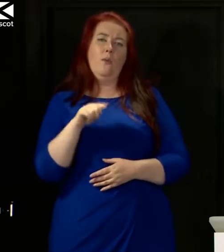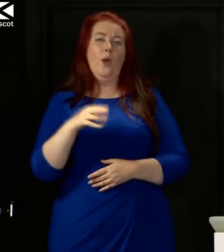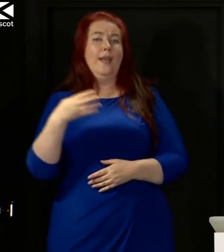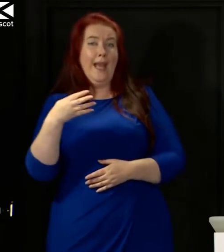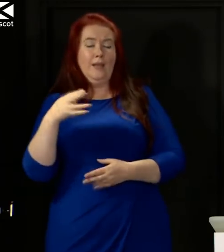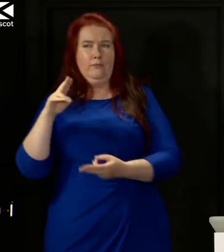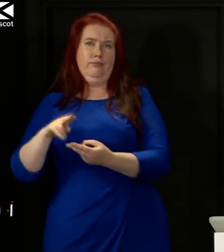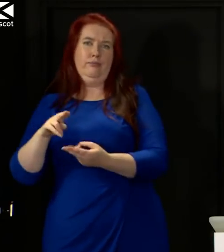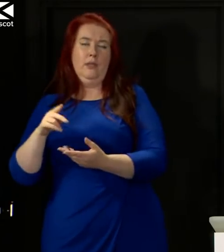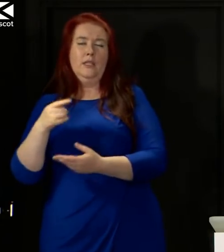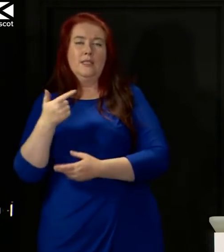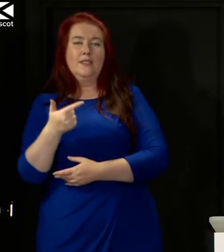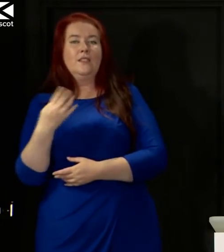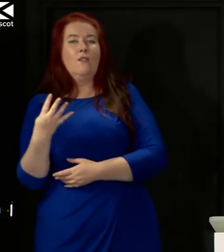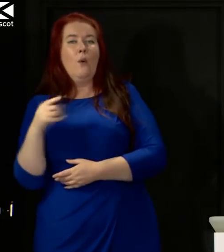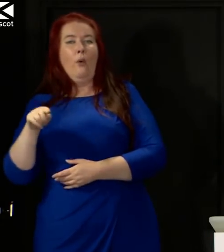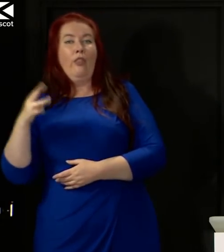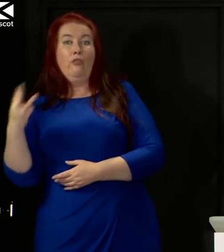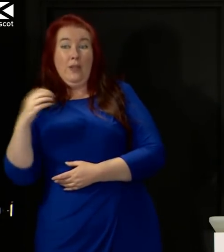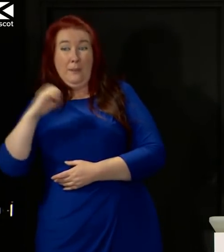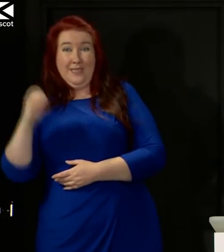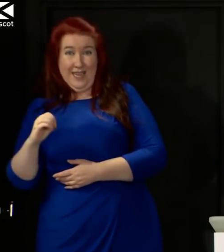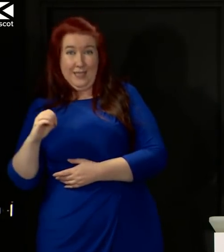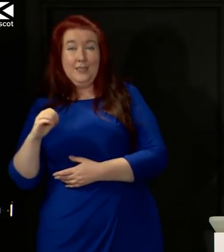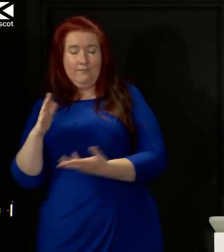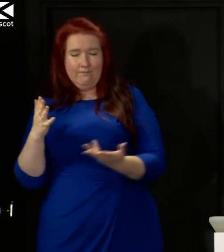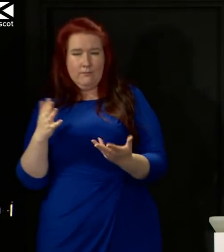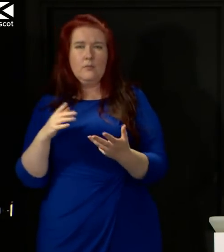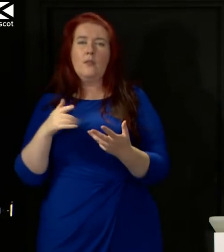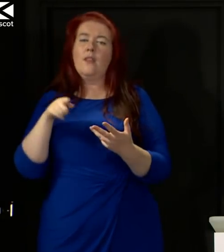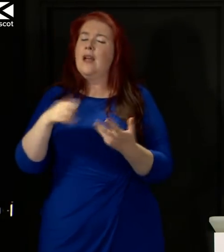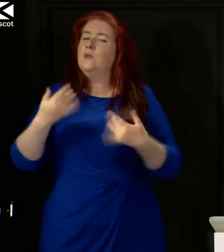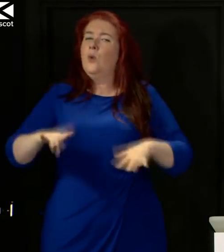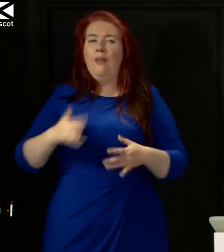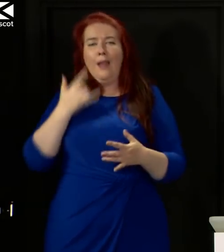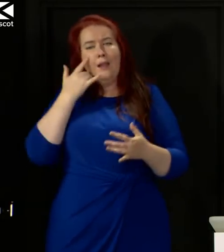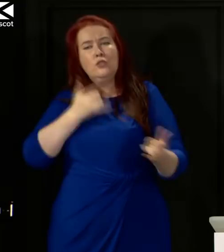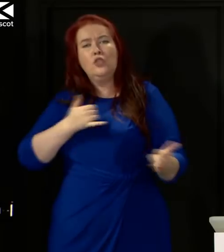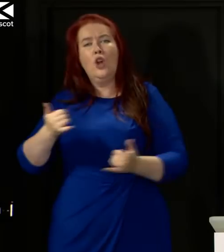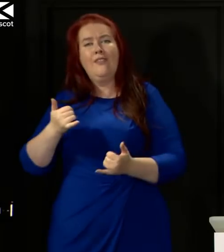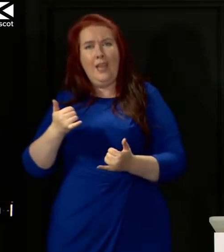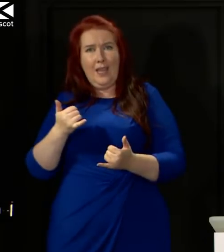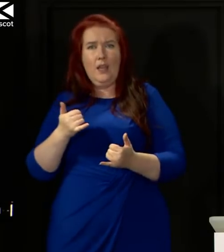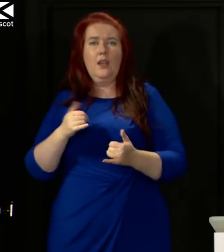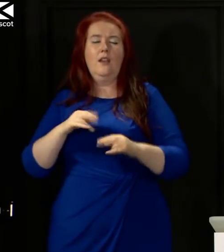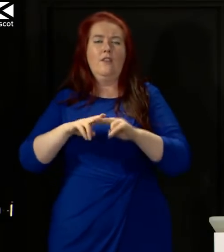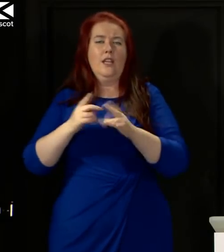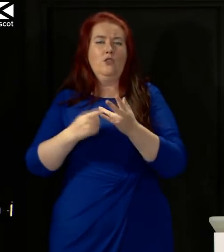Now I should stress, this is a sample survey. Fraser of Allander Institute this morning